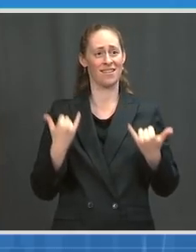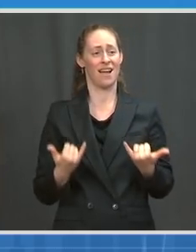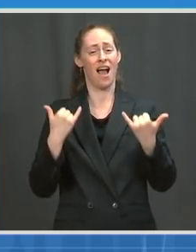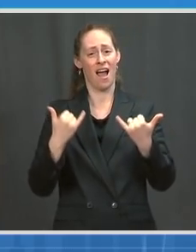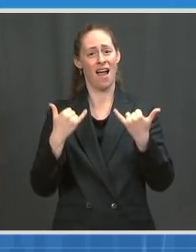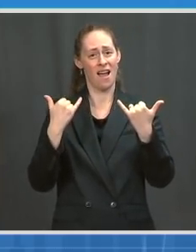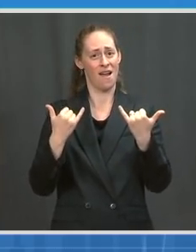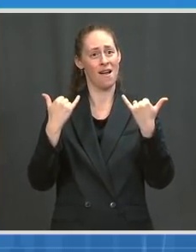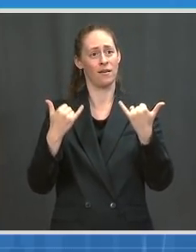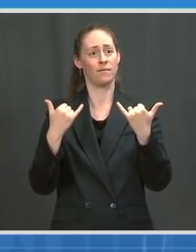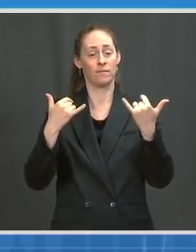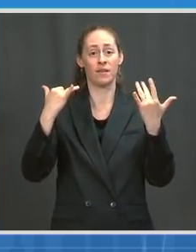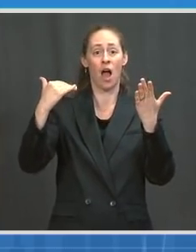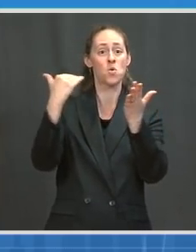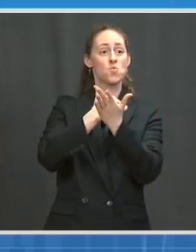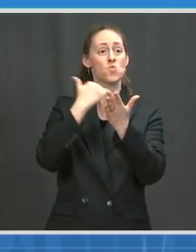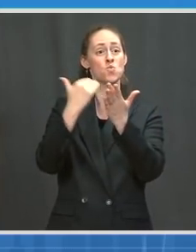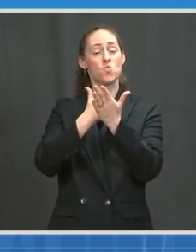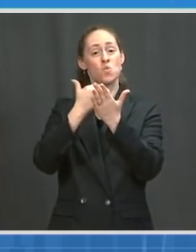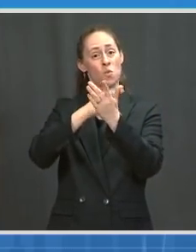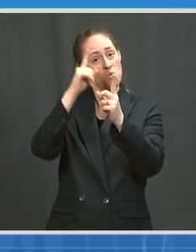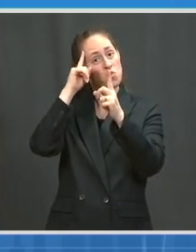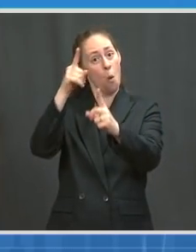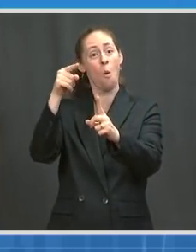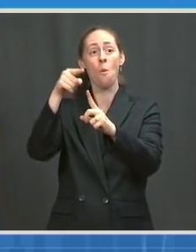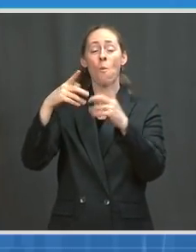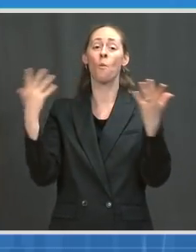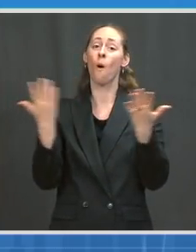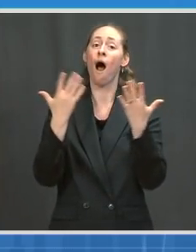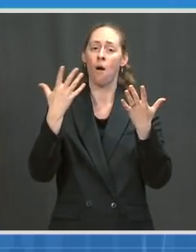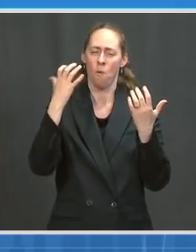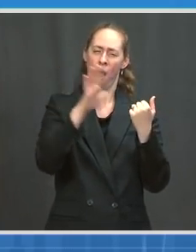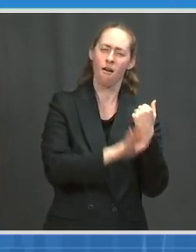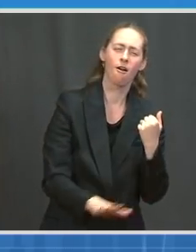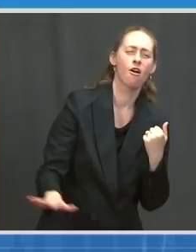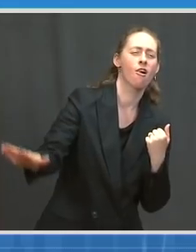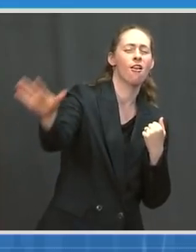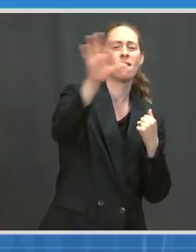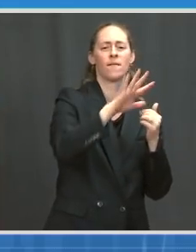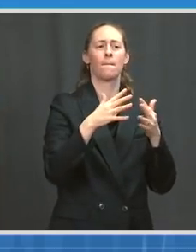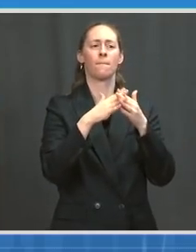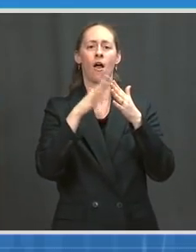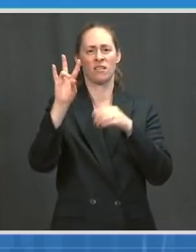with at least one shot and 160 million fully vaccinated Americans by July 4th.